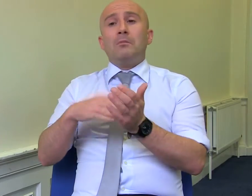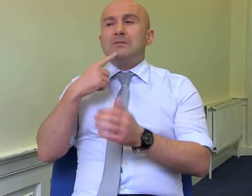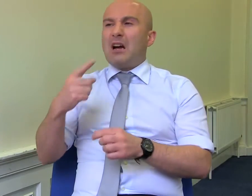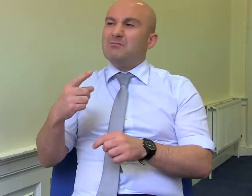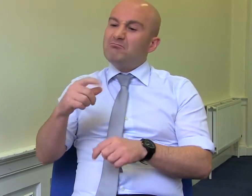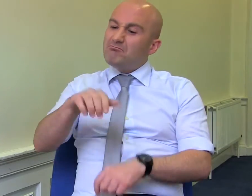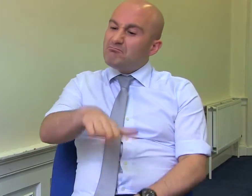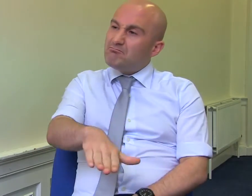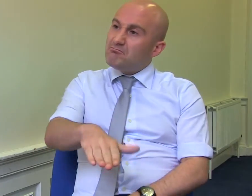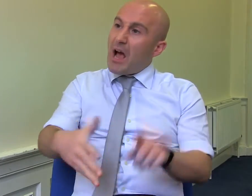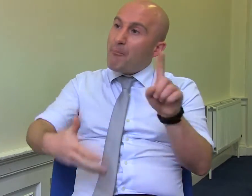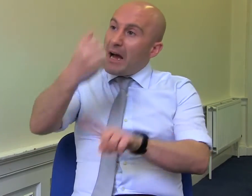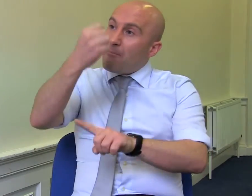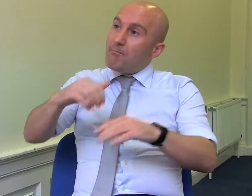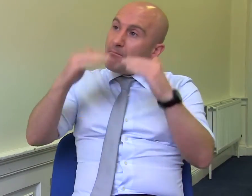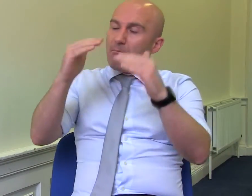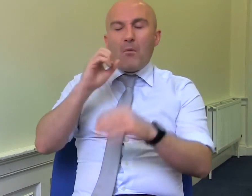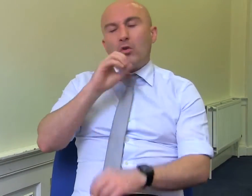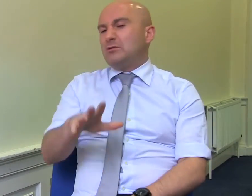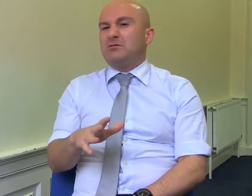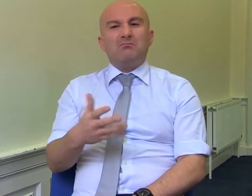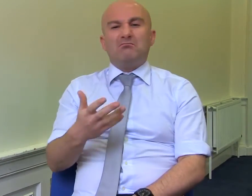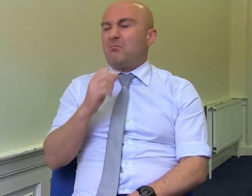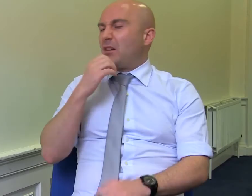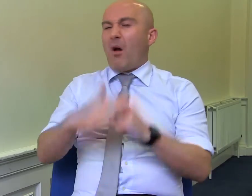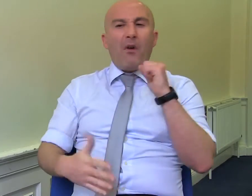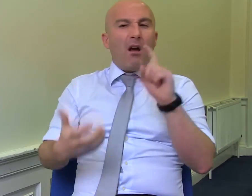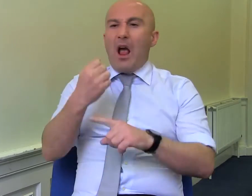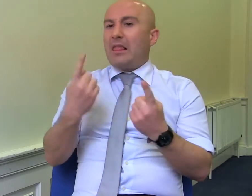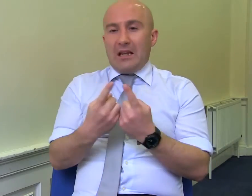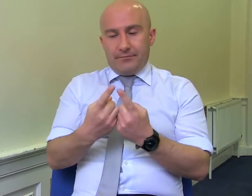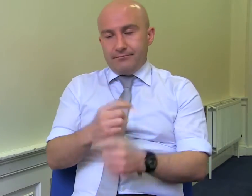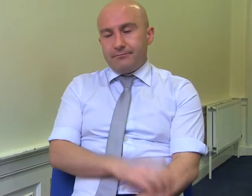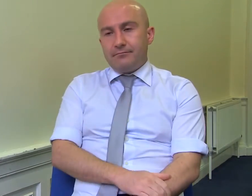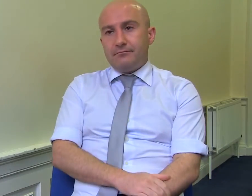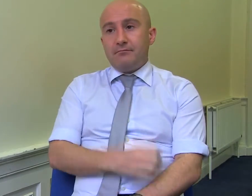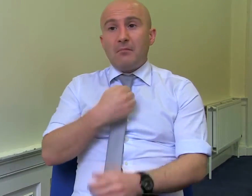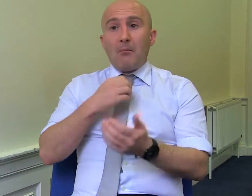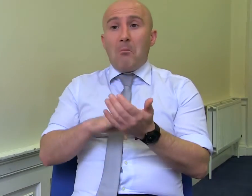that I wouldn’t achieve very much.